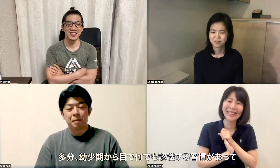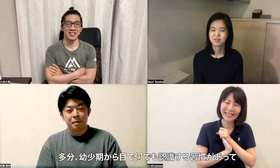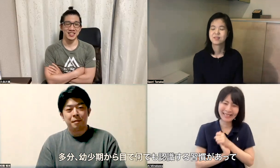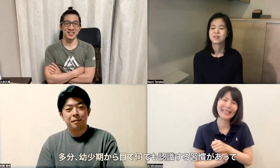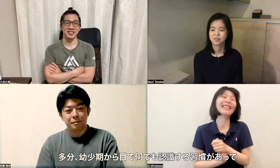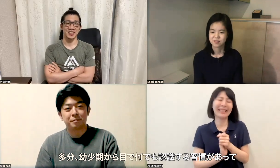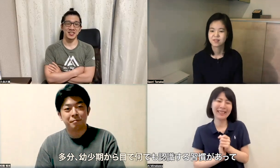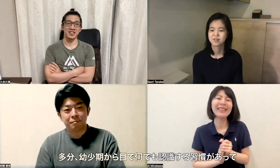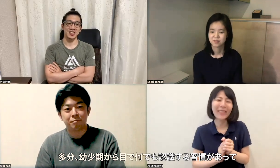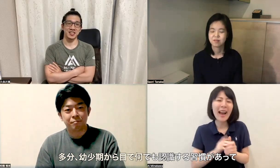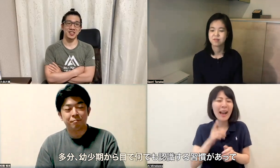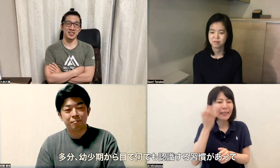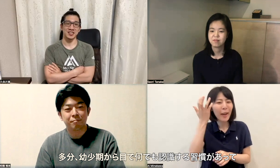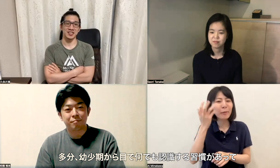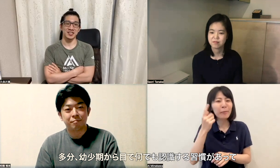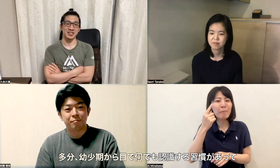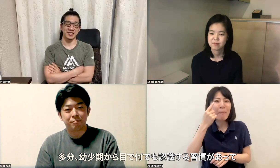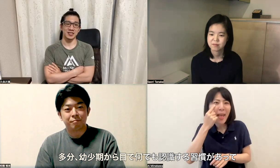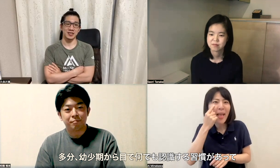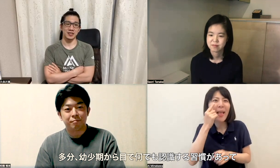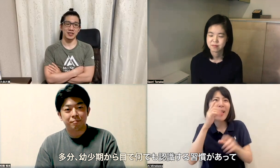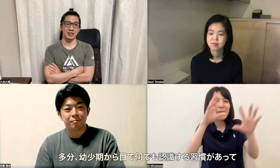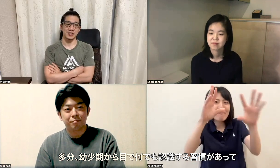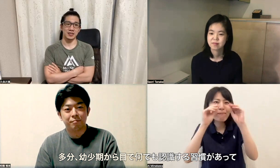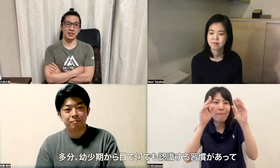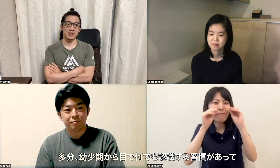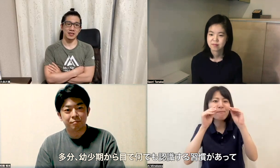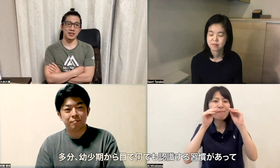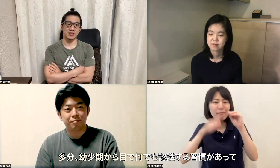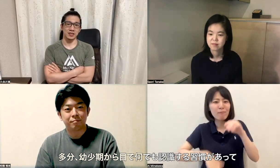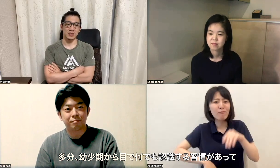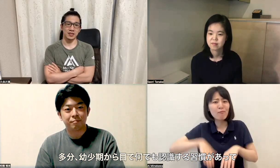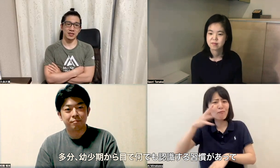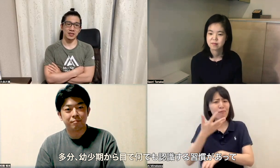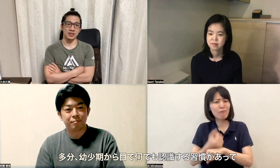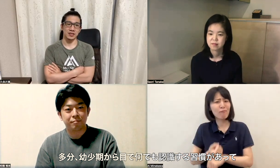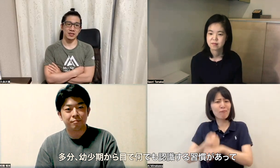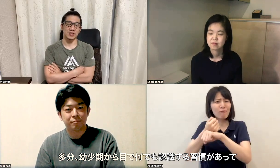I have a habit of recognizing everything with my eyes, since I was little.